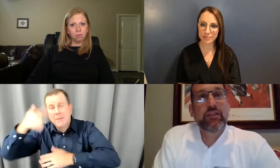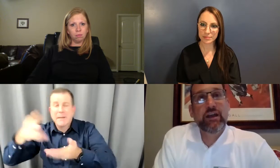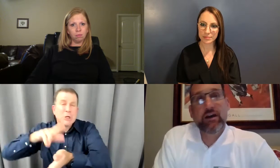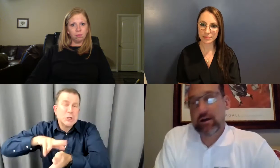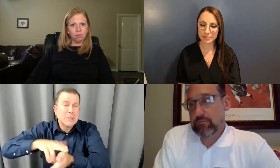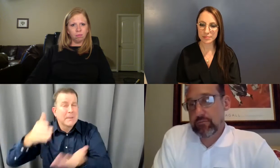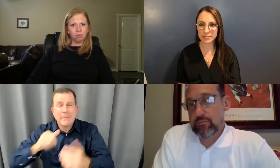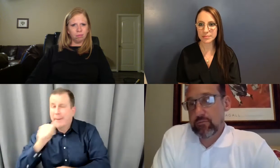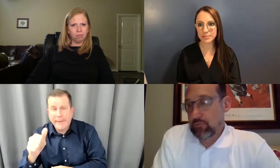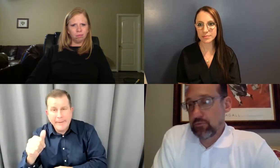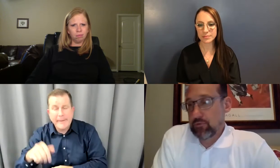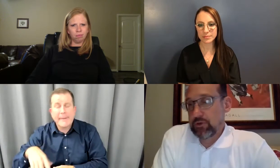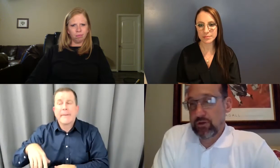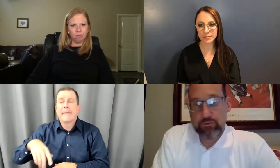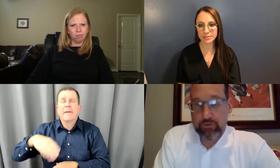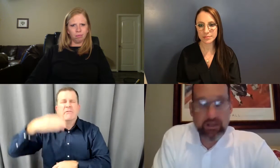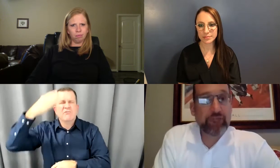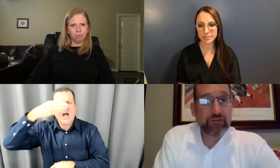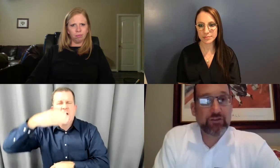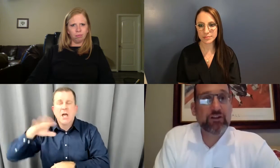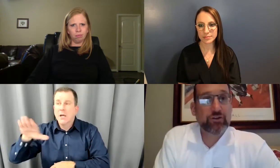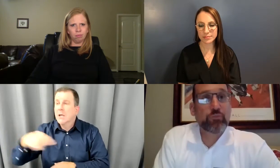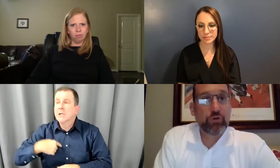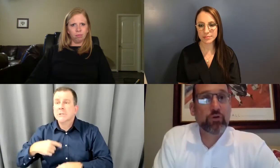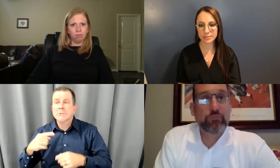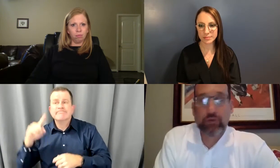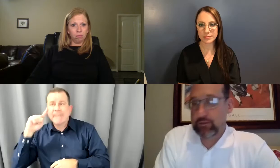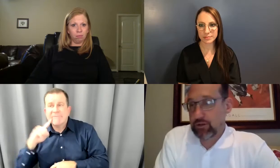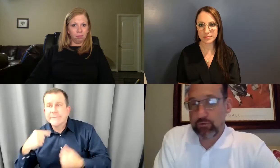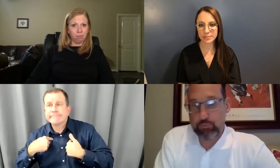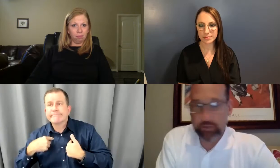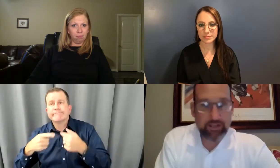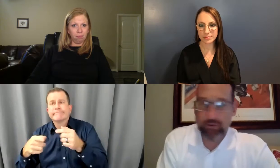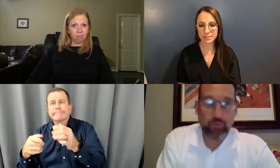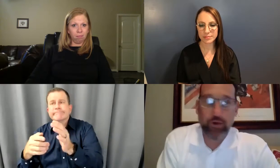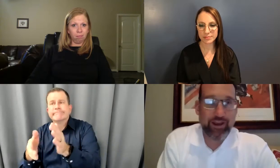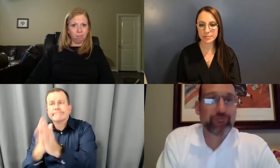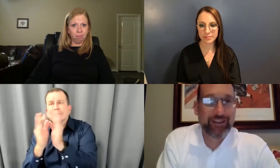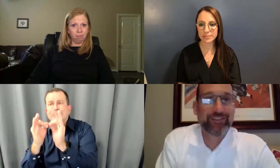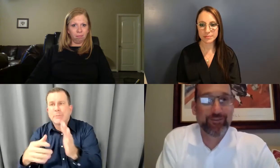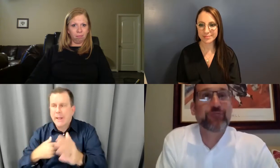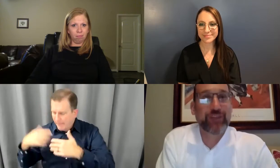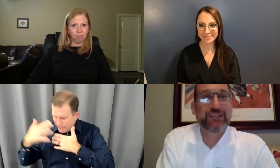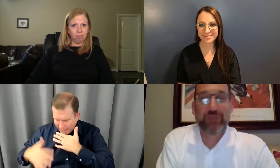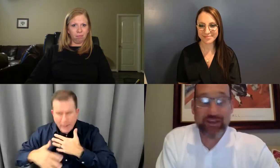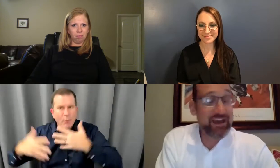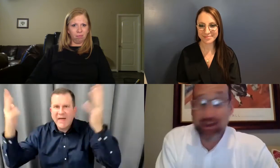that you're deaf and you needed an interpreter, and you're bleeding or whatever the case may be.